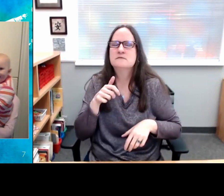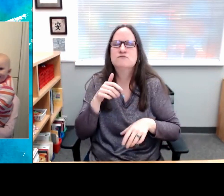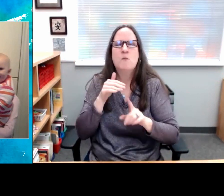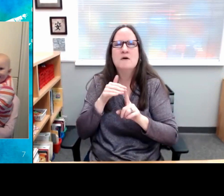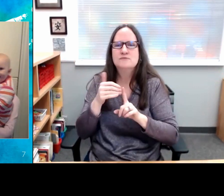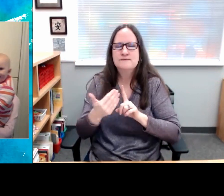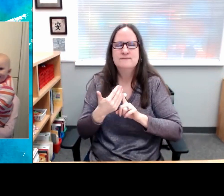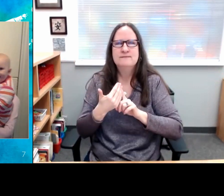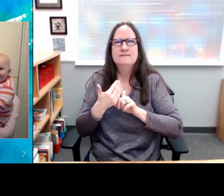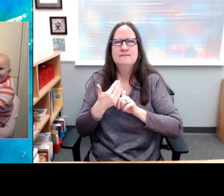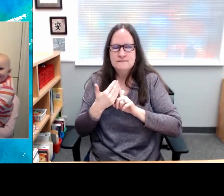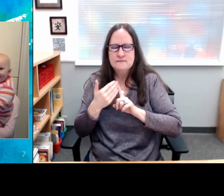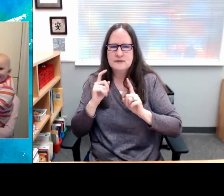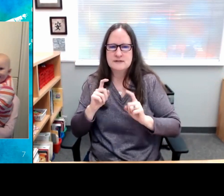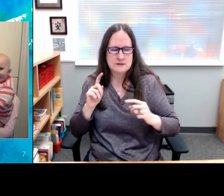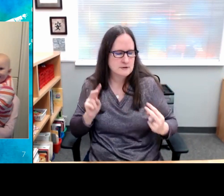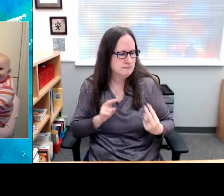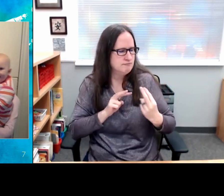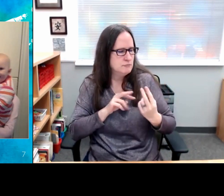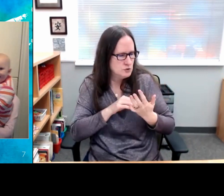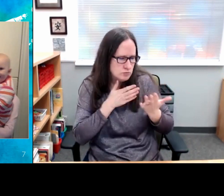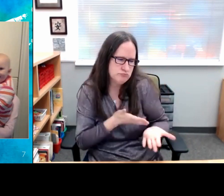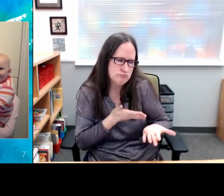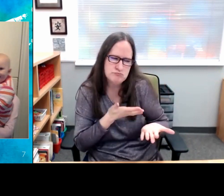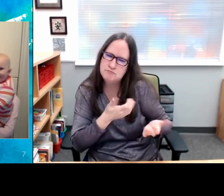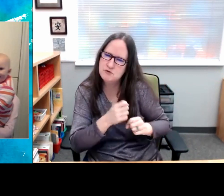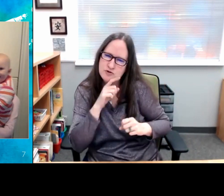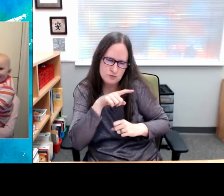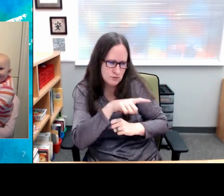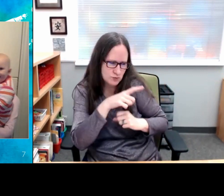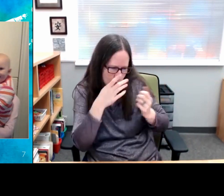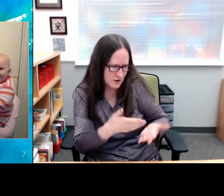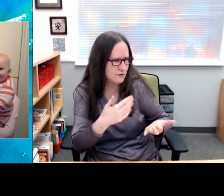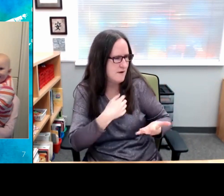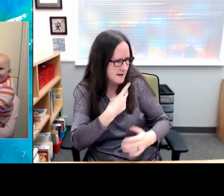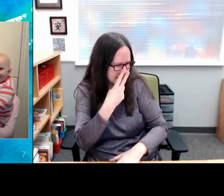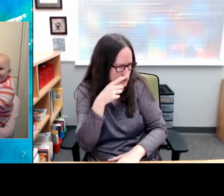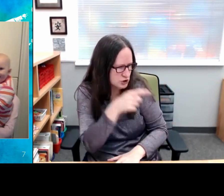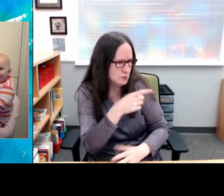part of our lives. You have to take a moment to remind yourself and say,